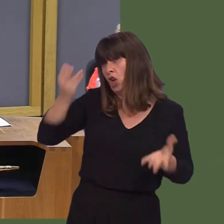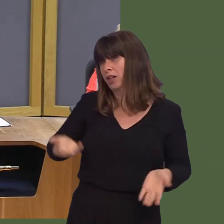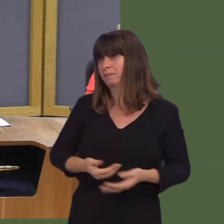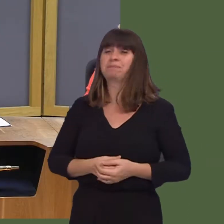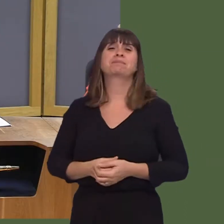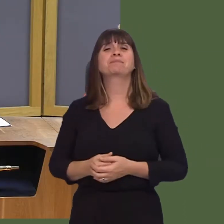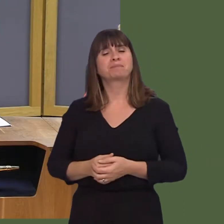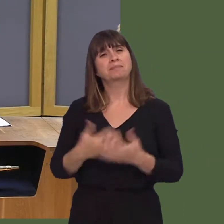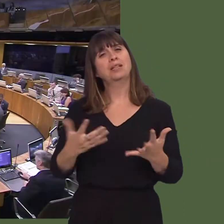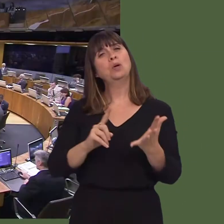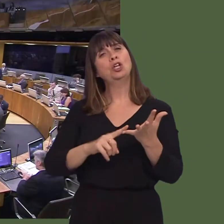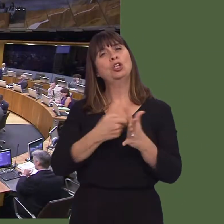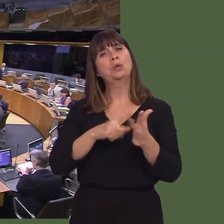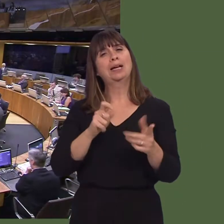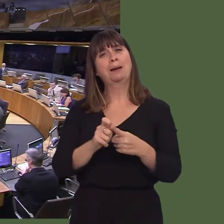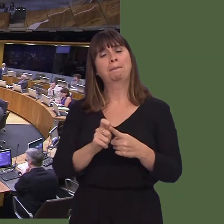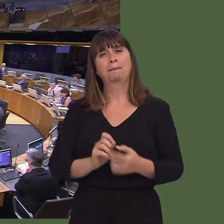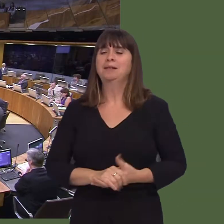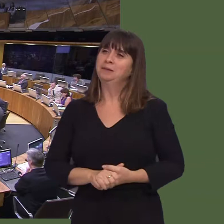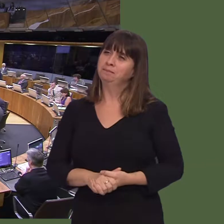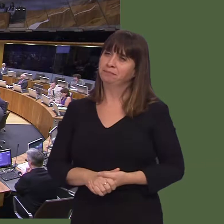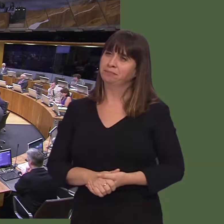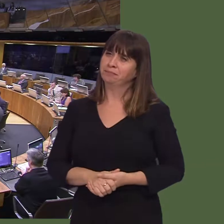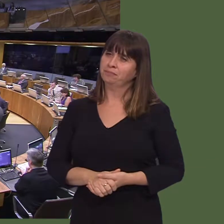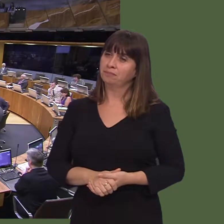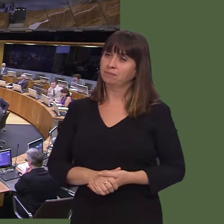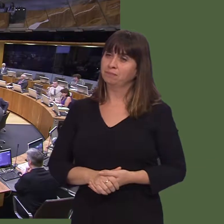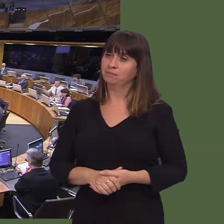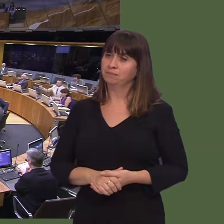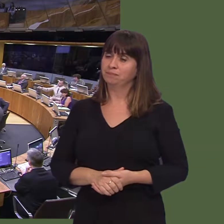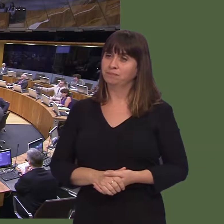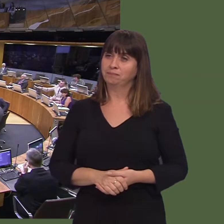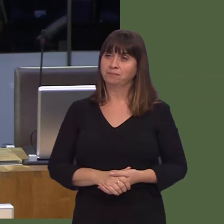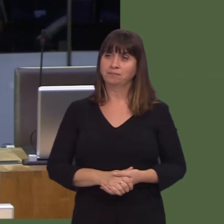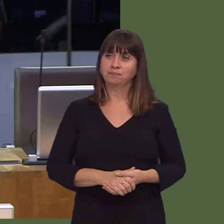Gareth Bennett AM: Diolch, Lywydd.